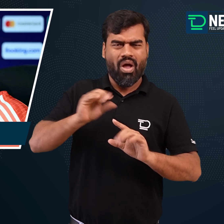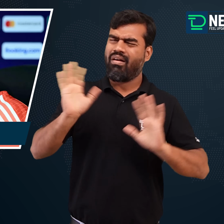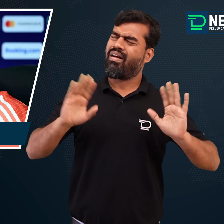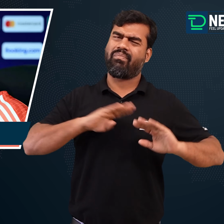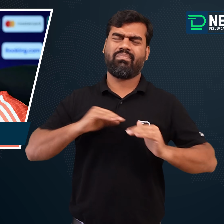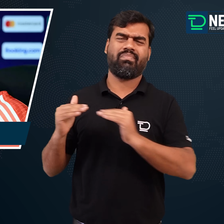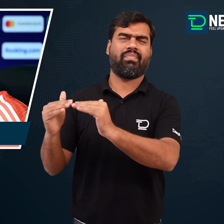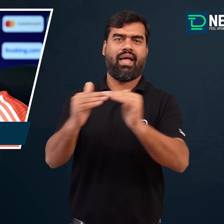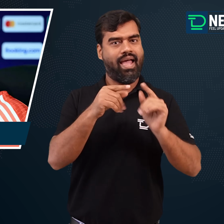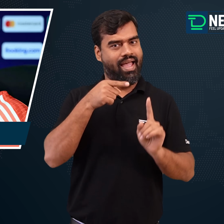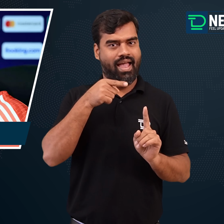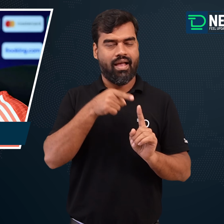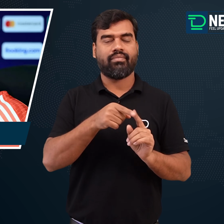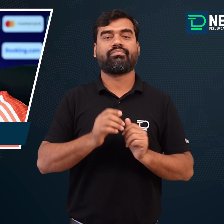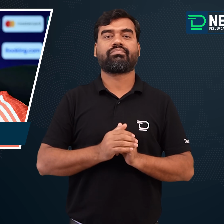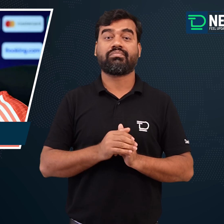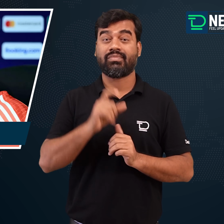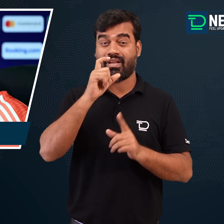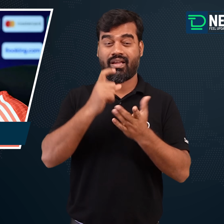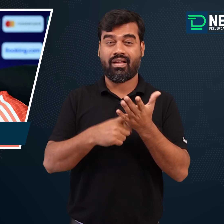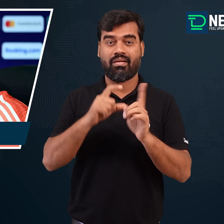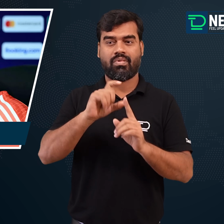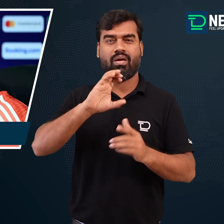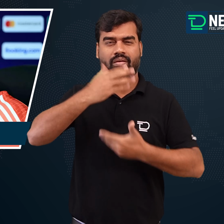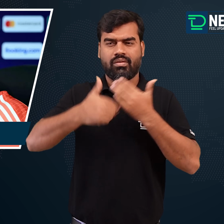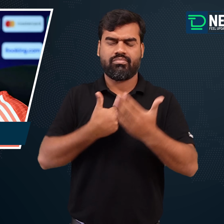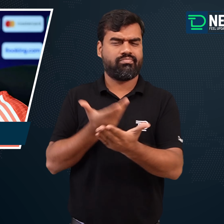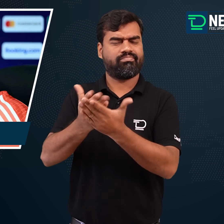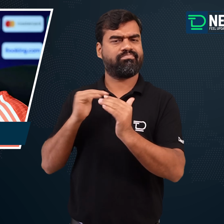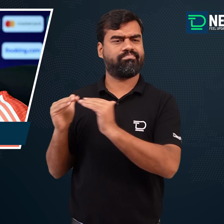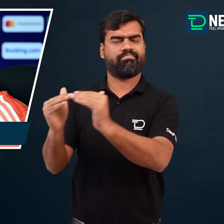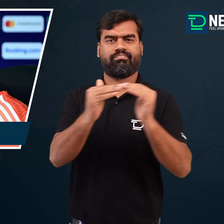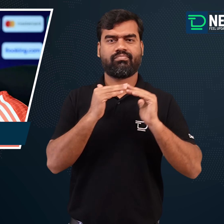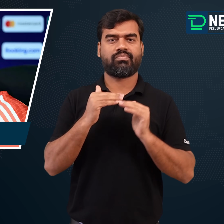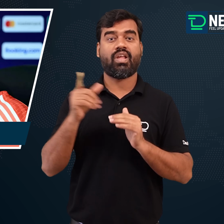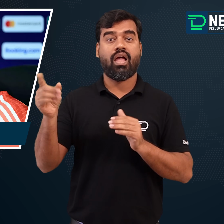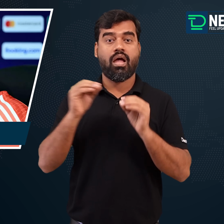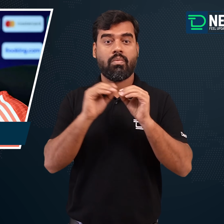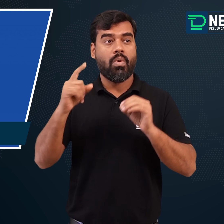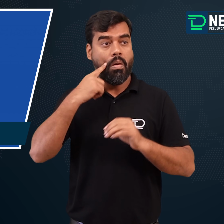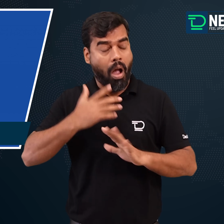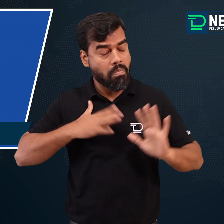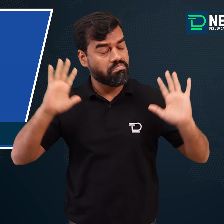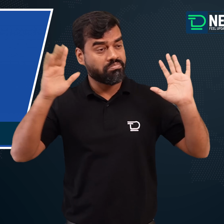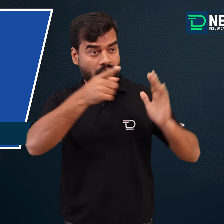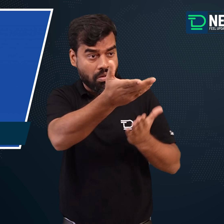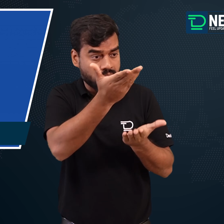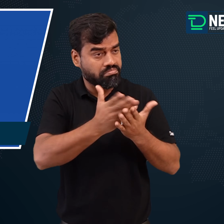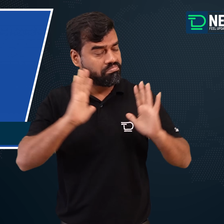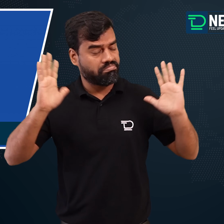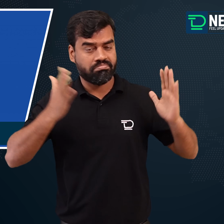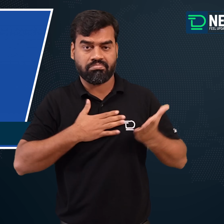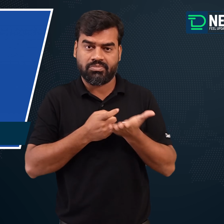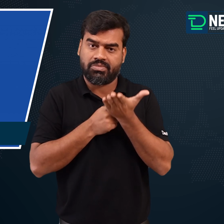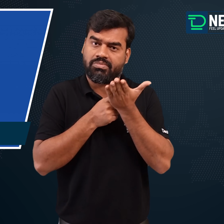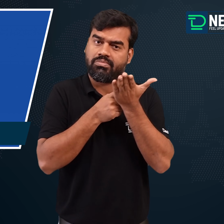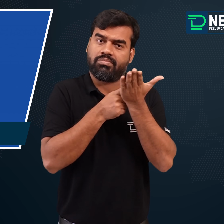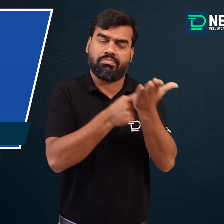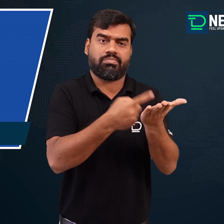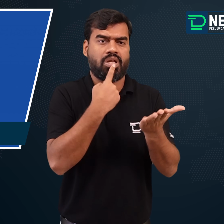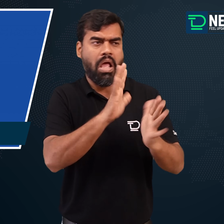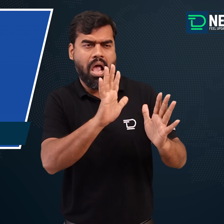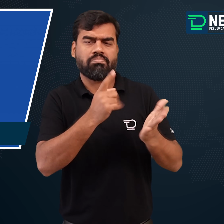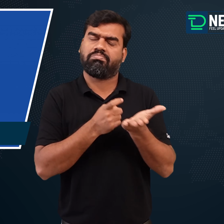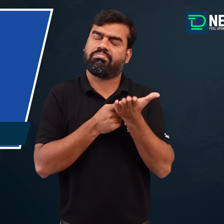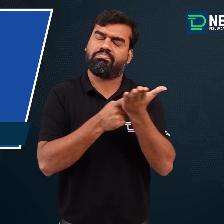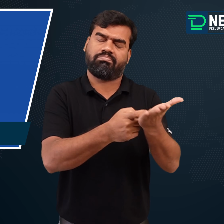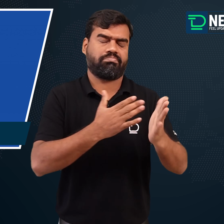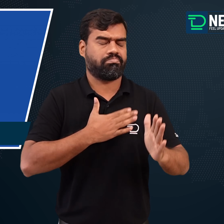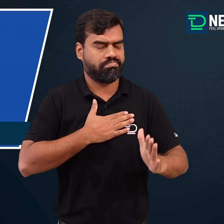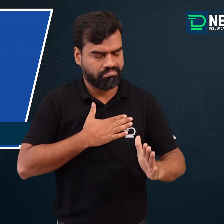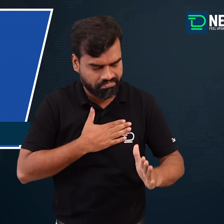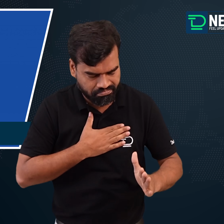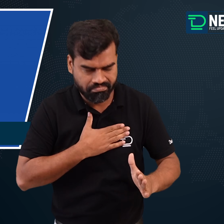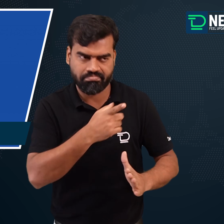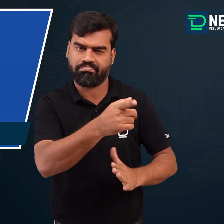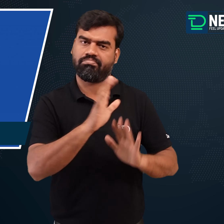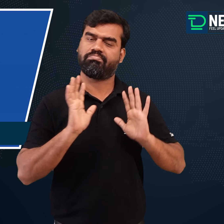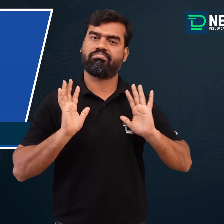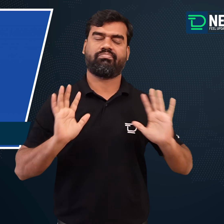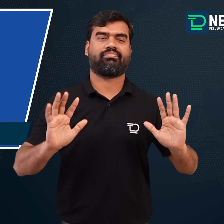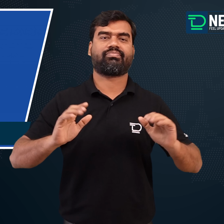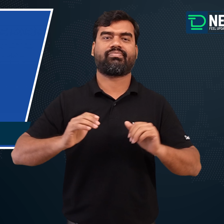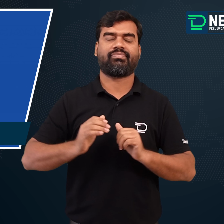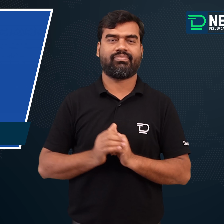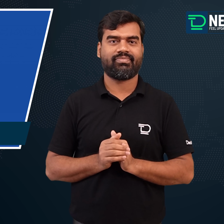We respect his sentiments,” a BCCI source said.